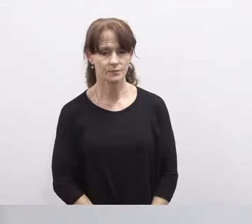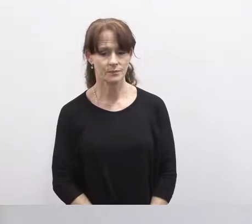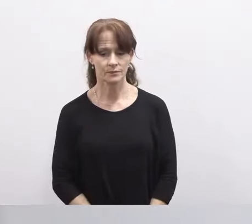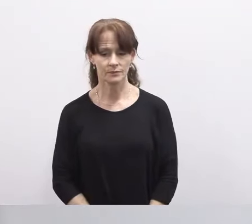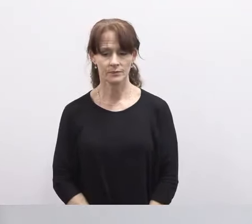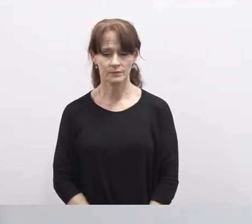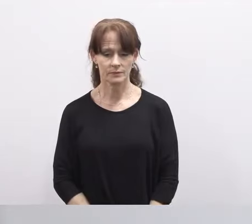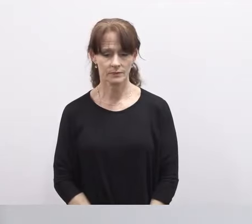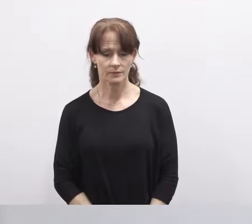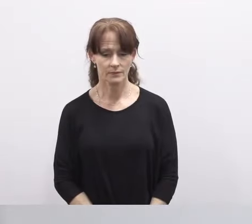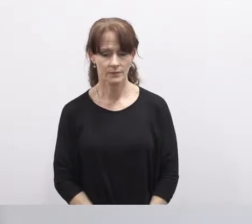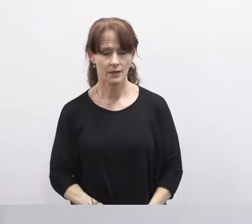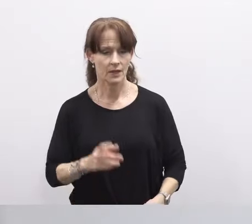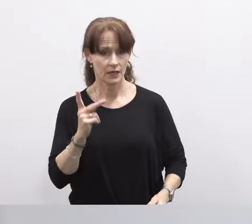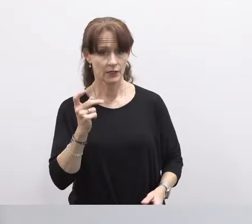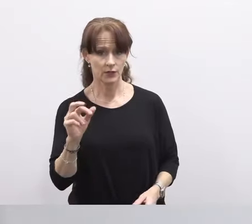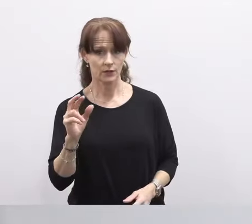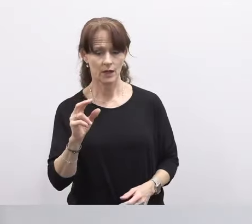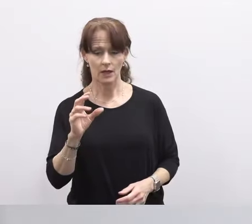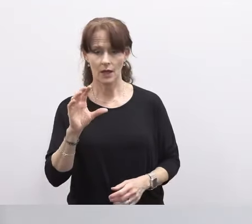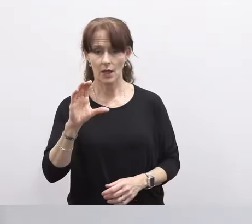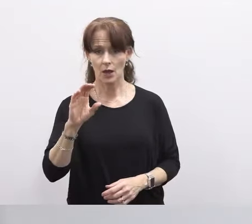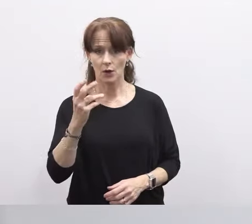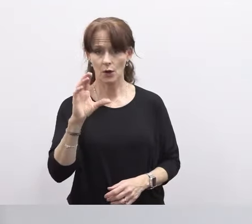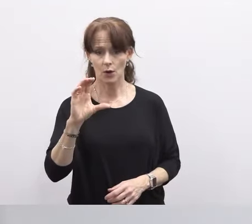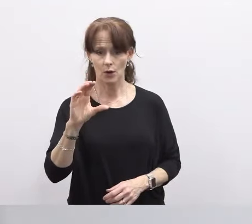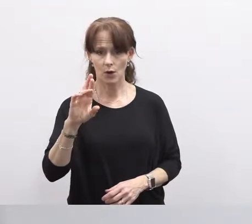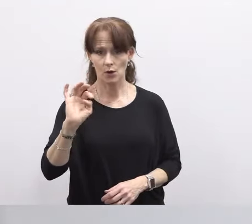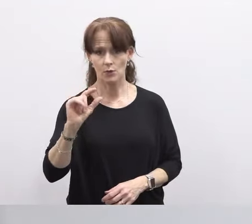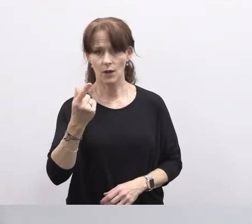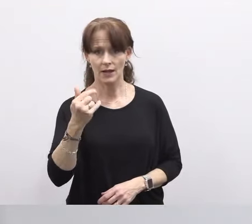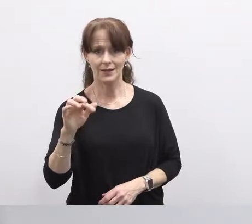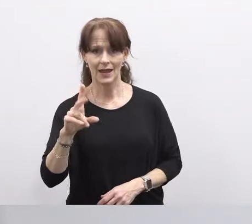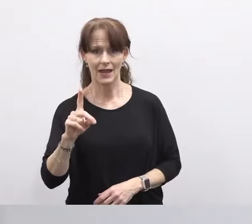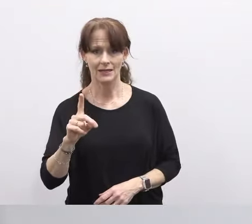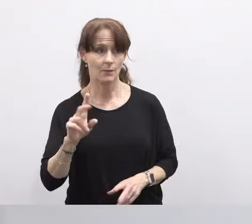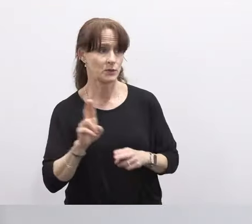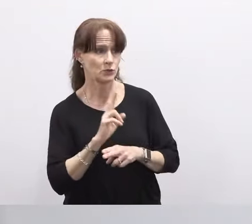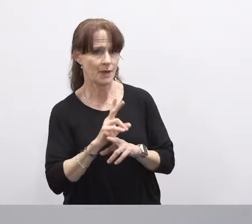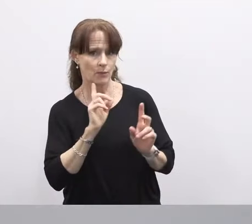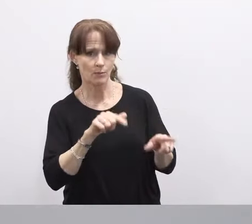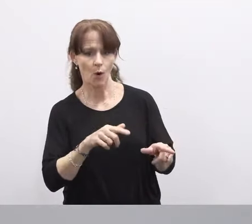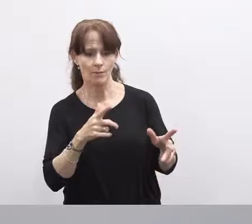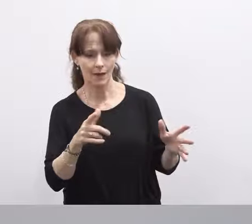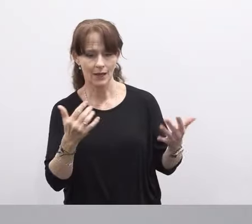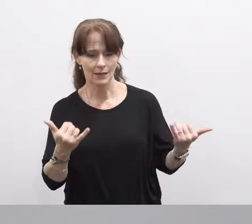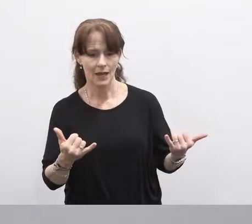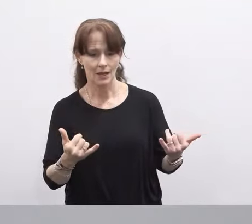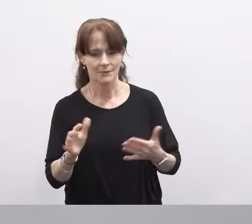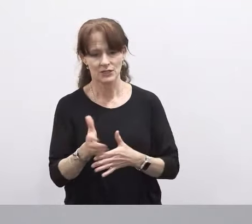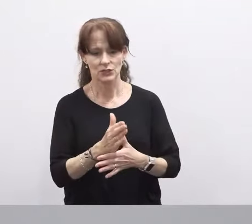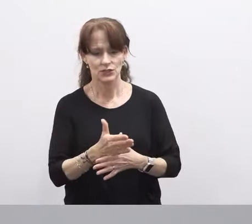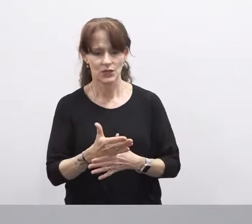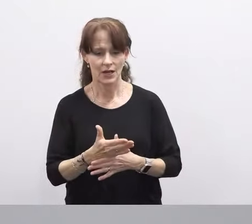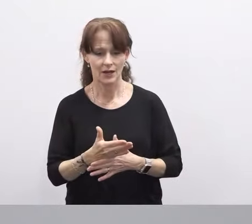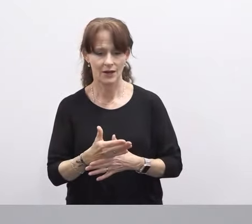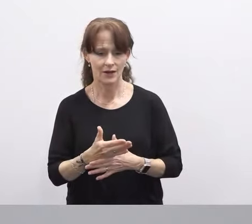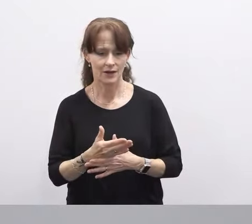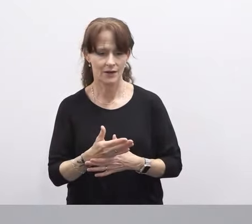I just happened to have some notes because I was gonna use it in my report, but I might as well share my thoughts